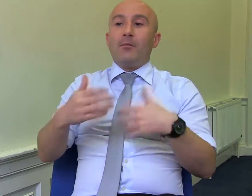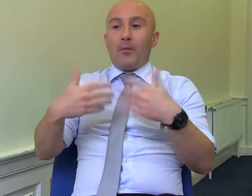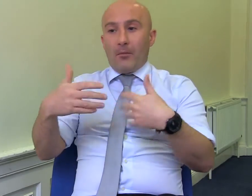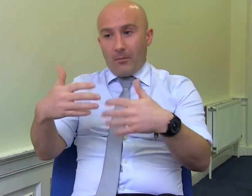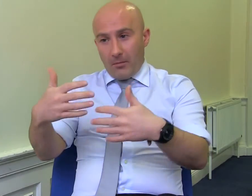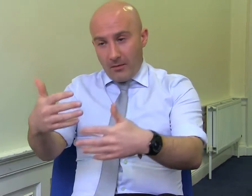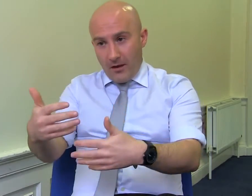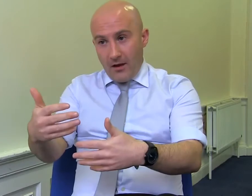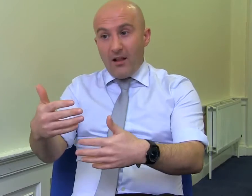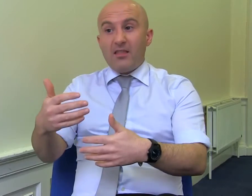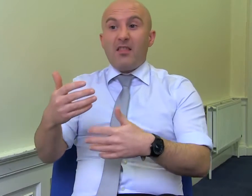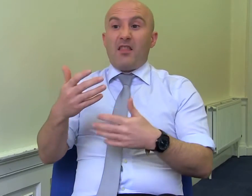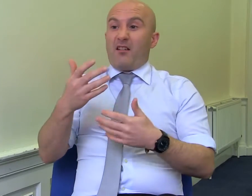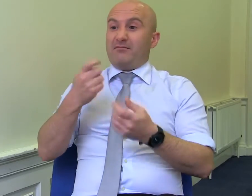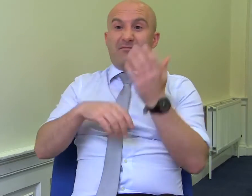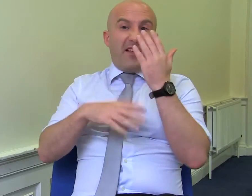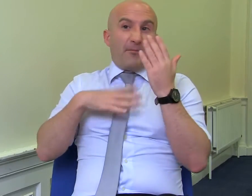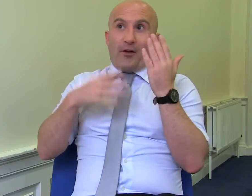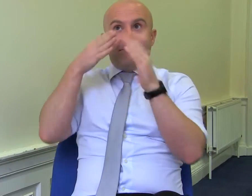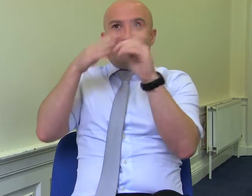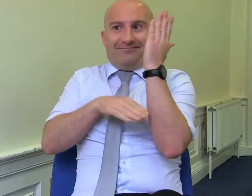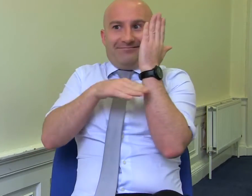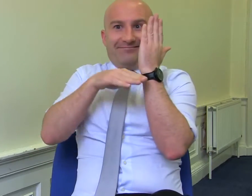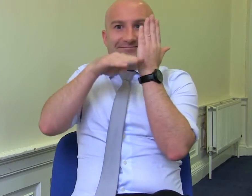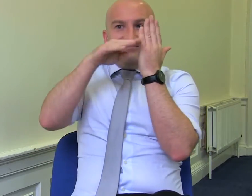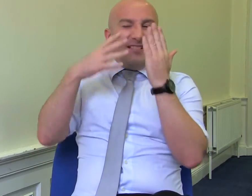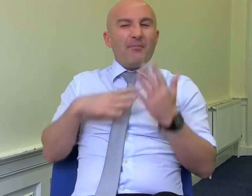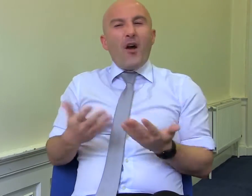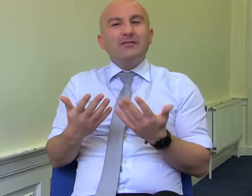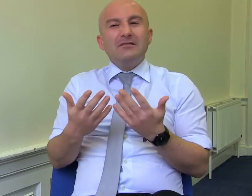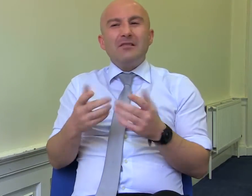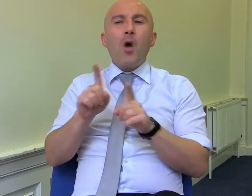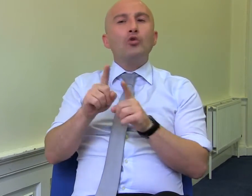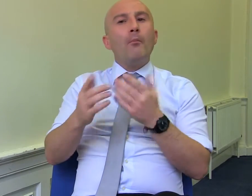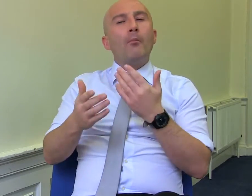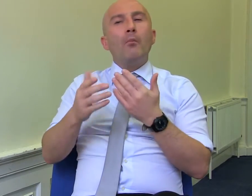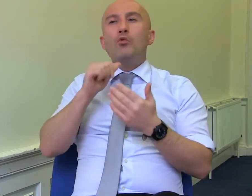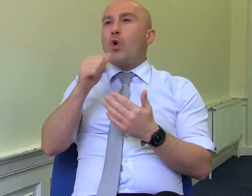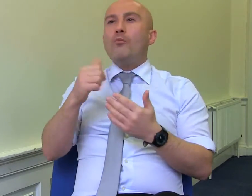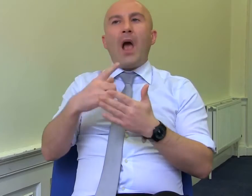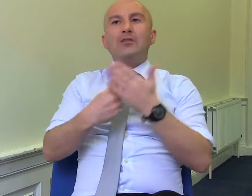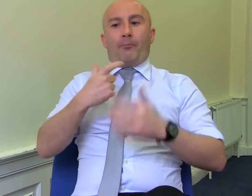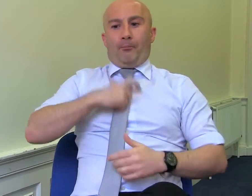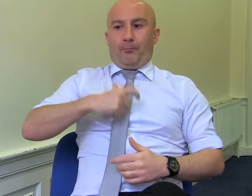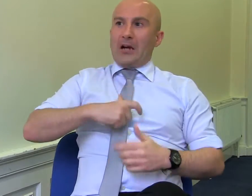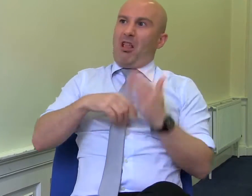have been promoted up to the position I’m in now.